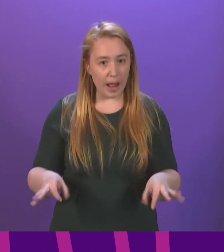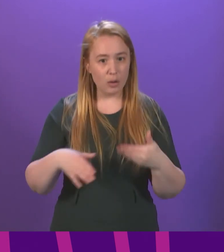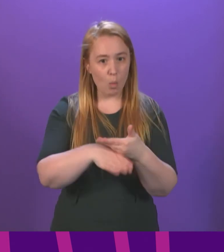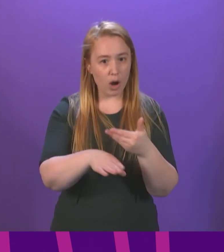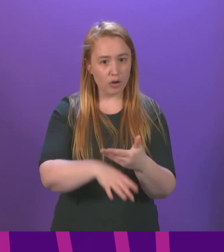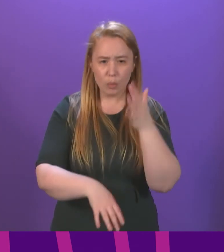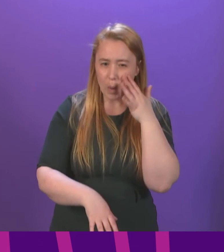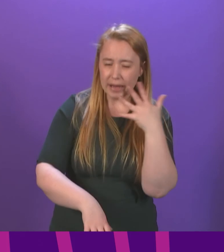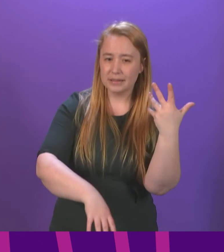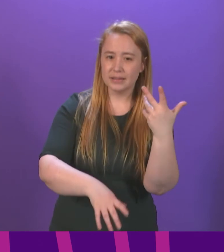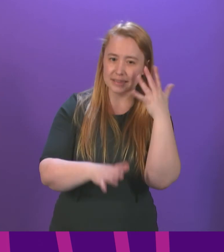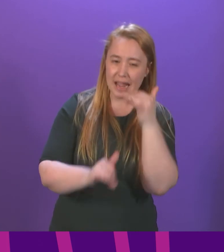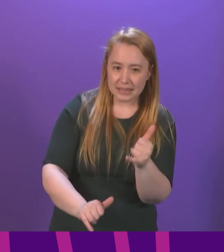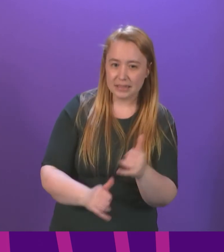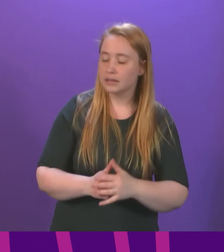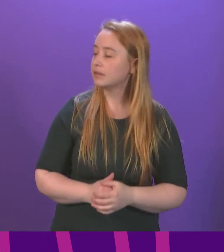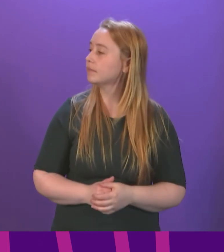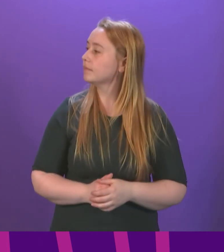Mairi Gougeon: Alex Cole-Hamilton raises another important